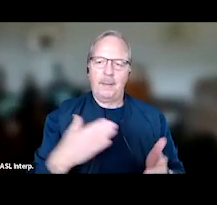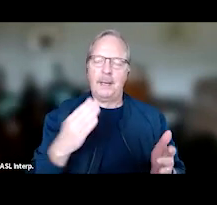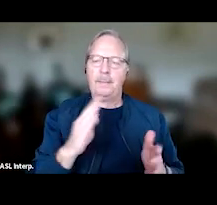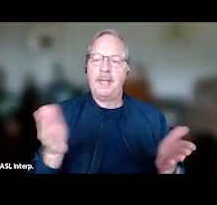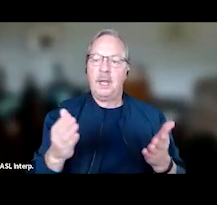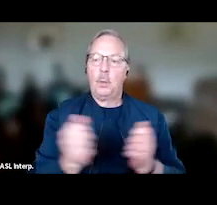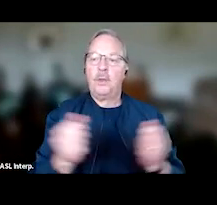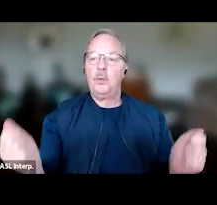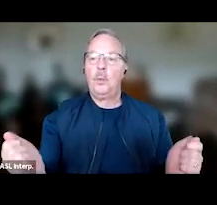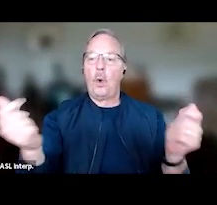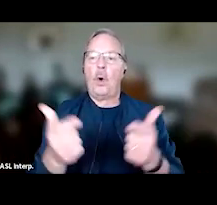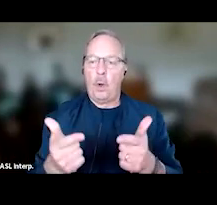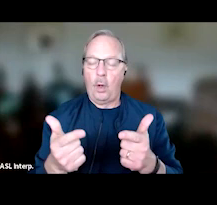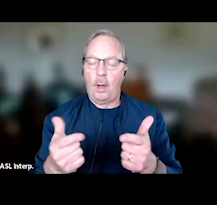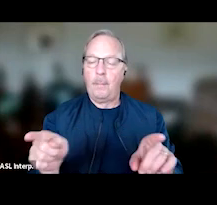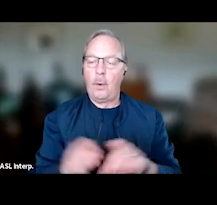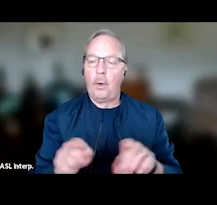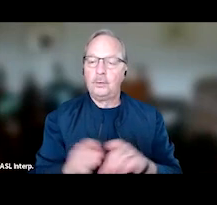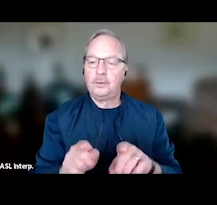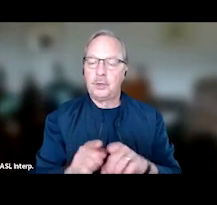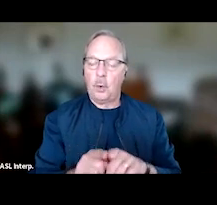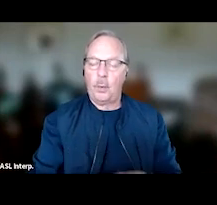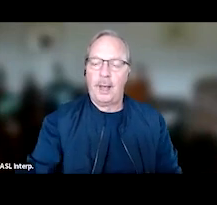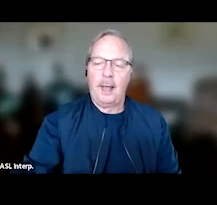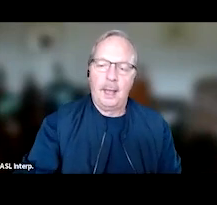and I'm also super excited to get to work